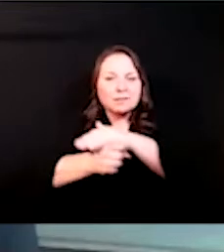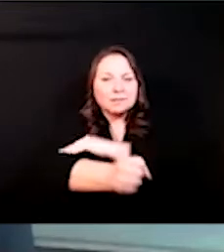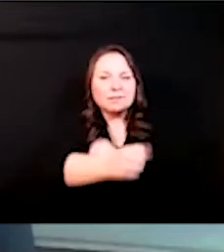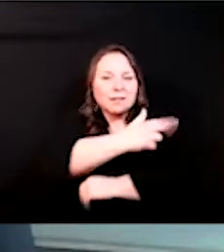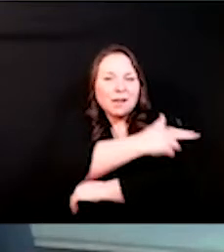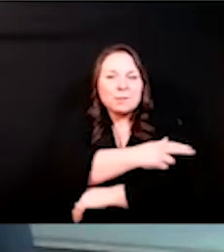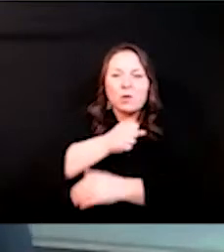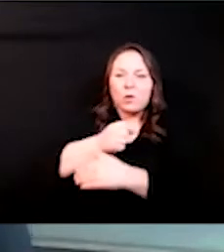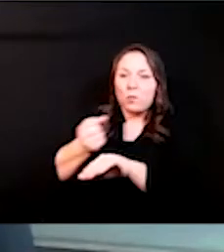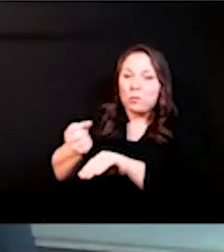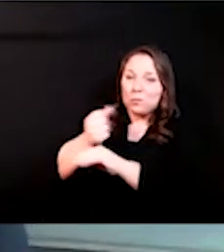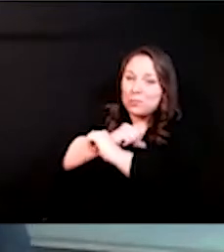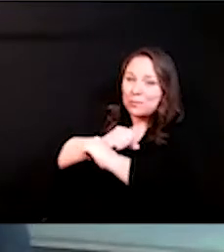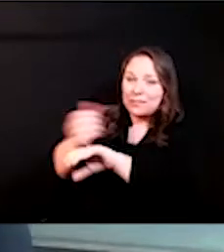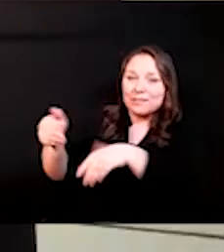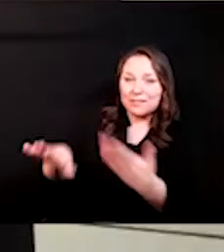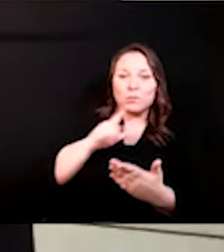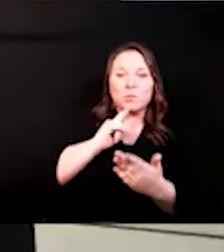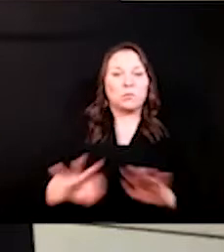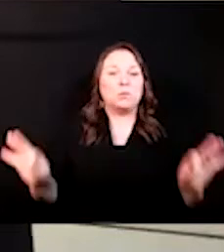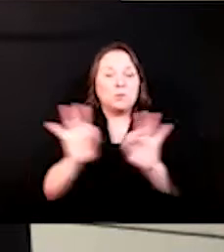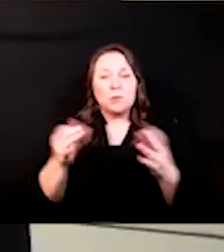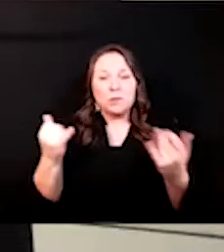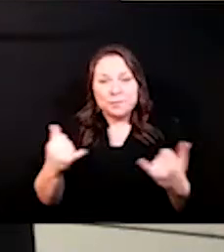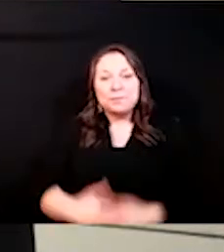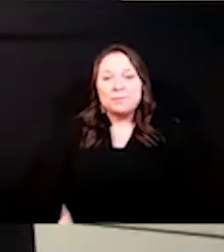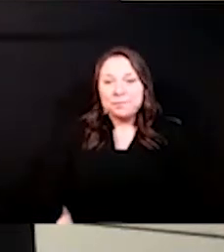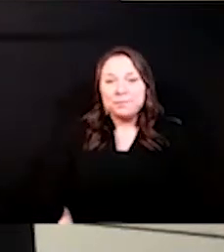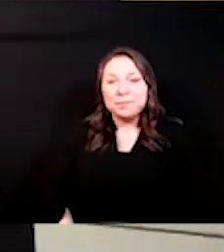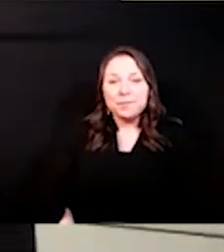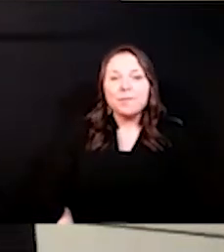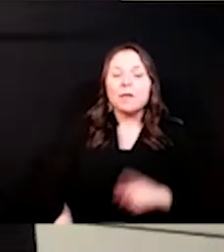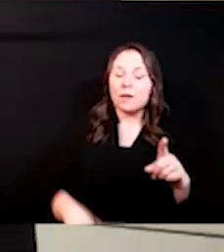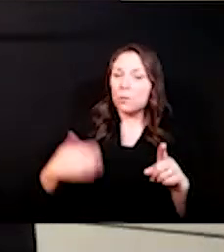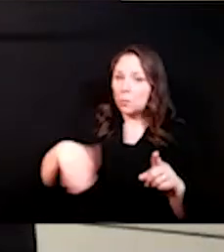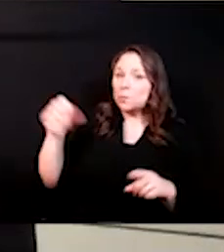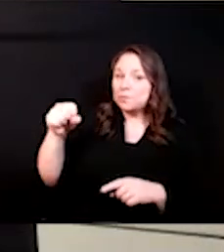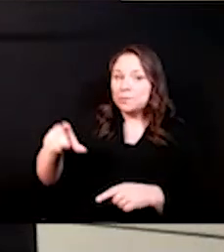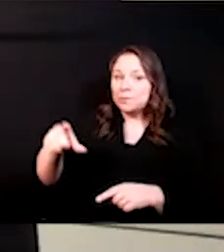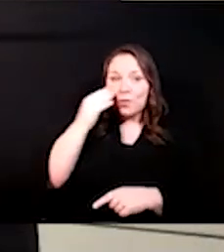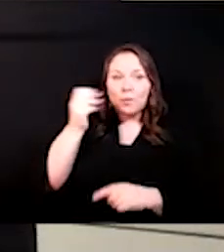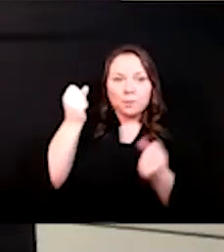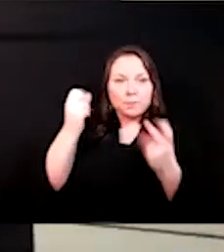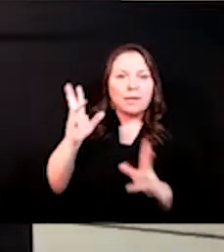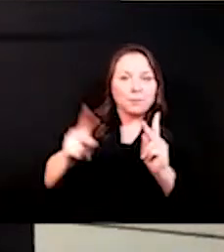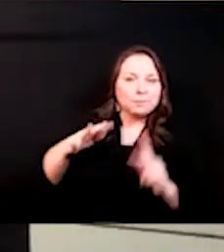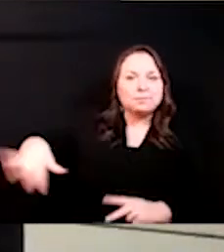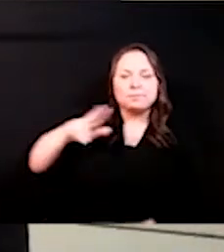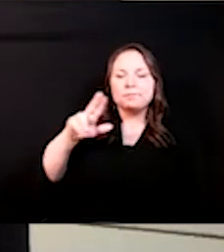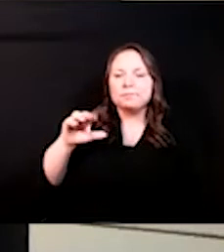DEATH, WHICH IS REALLY IMPORTANT RIGHT NOW. » YEAH. IT CERTAINLY IS. YOU KNOW, THERE'S BEEN SO MUCH